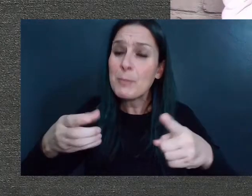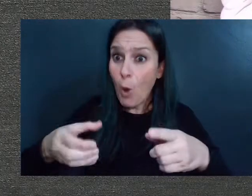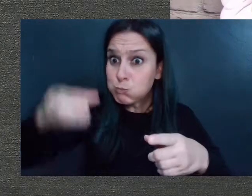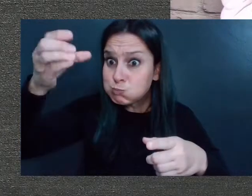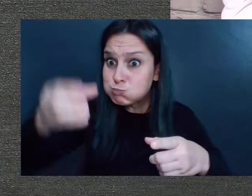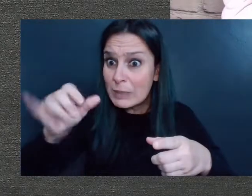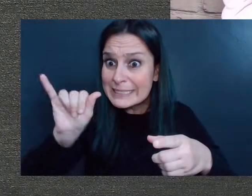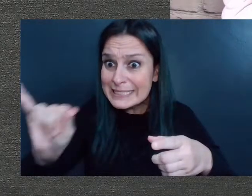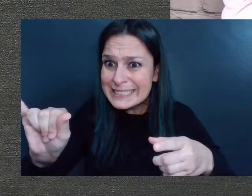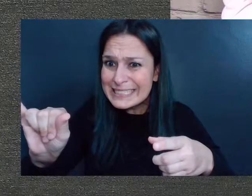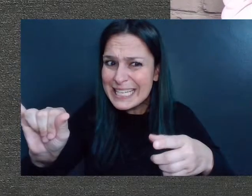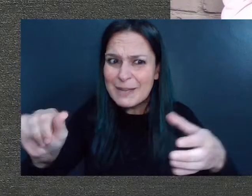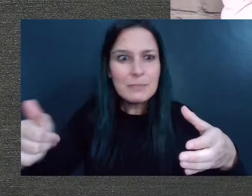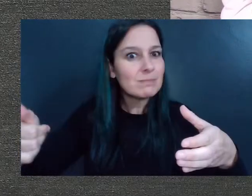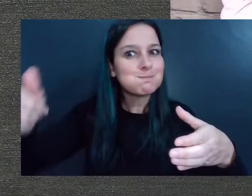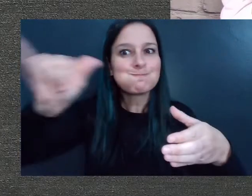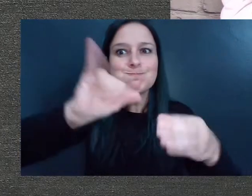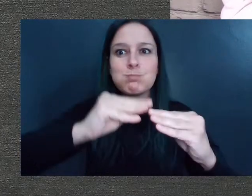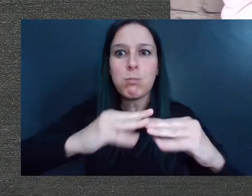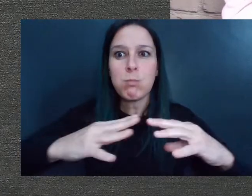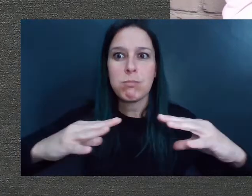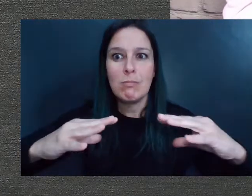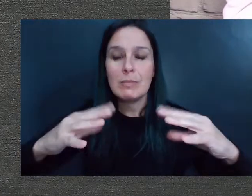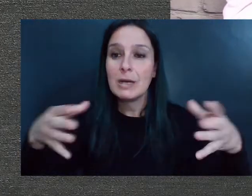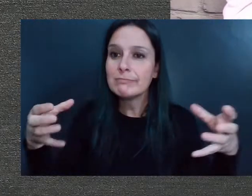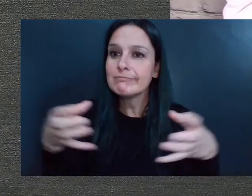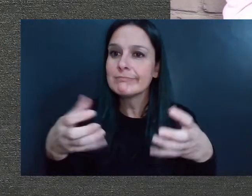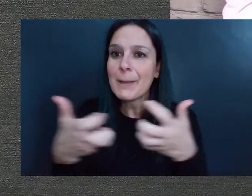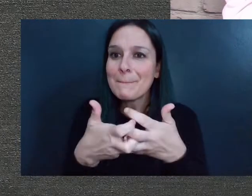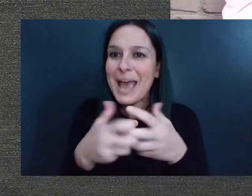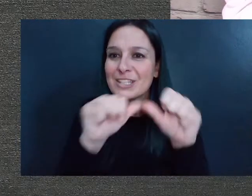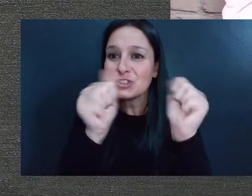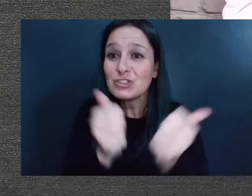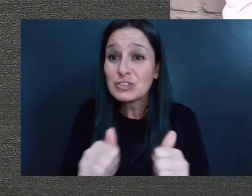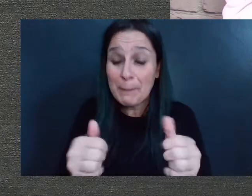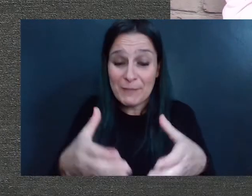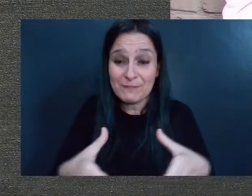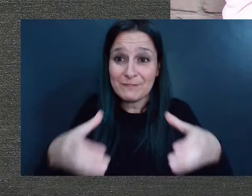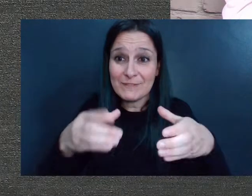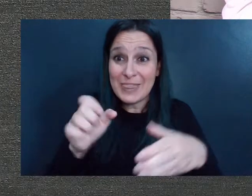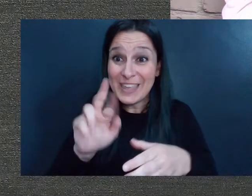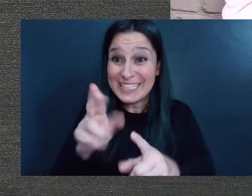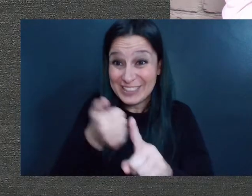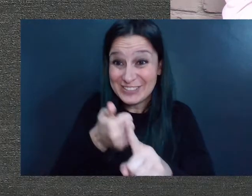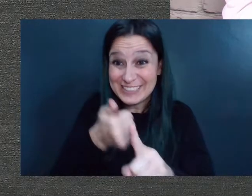it takes on the shape of the measuring cup. [water rattling] It's a liquid.